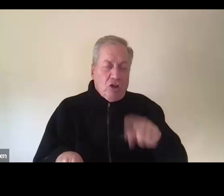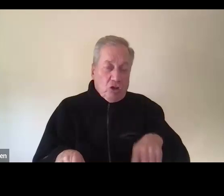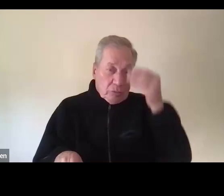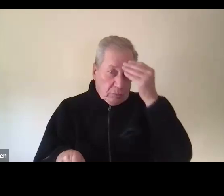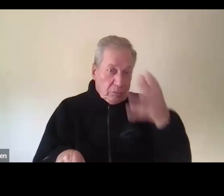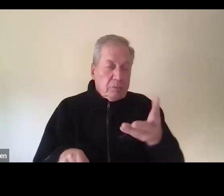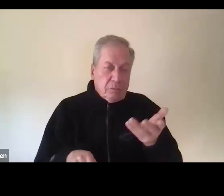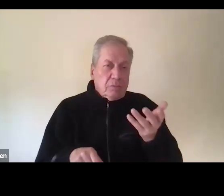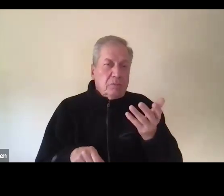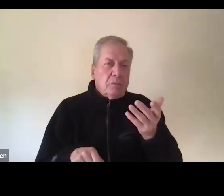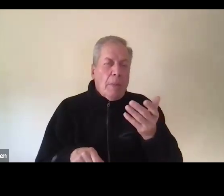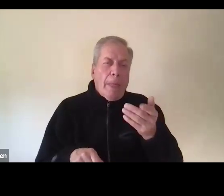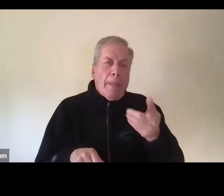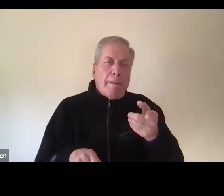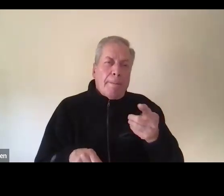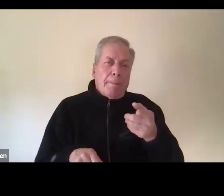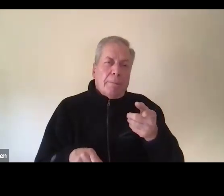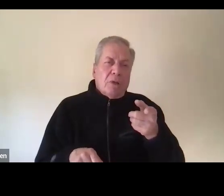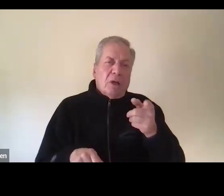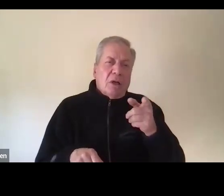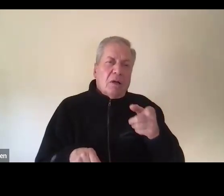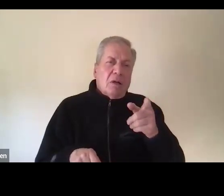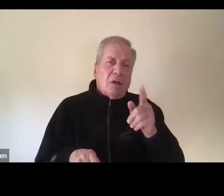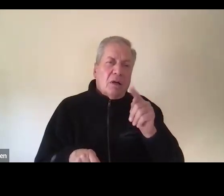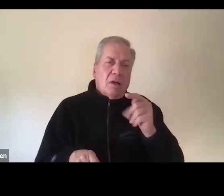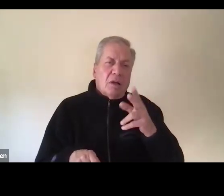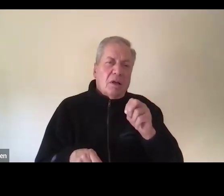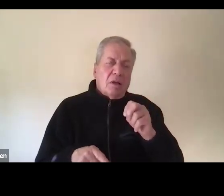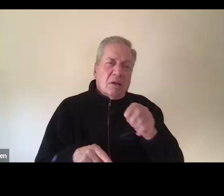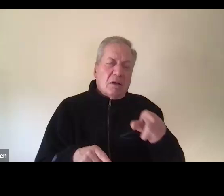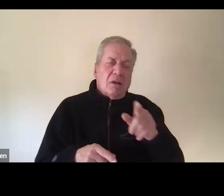to your attention is please check the S-STEM deep dive report,